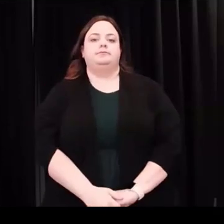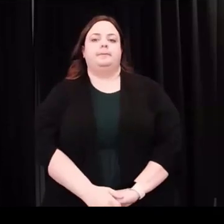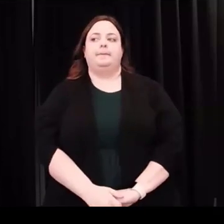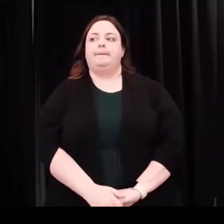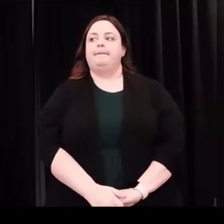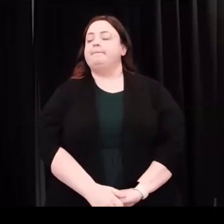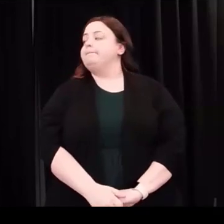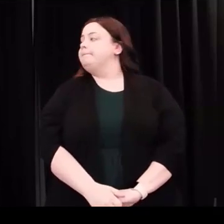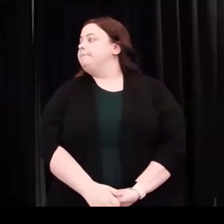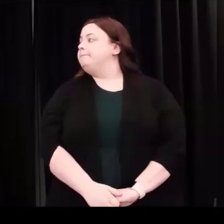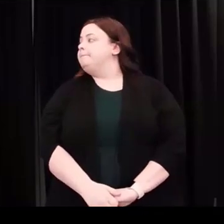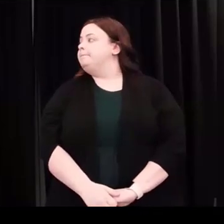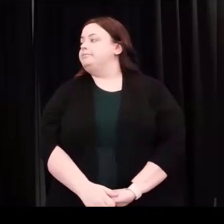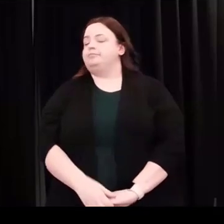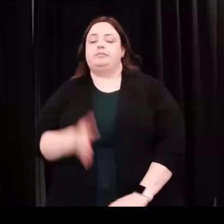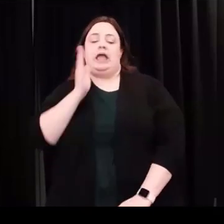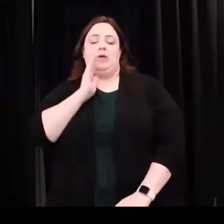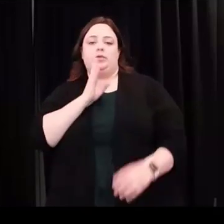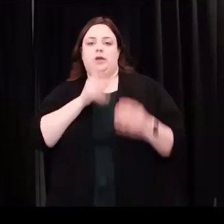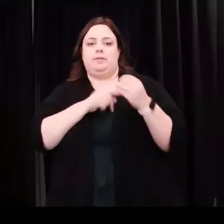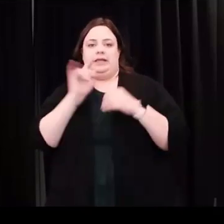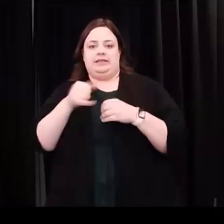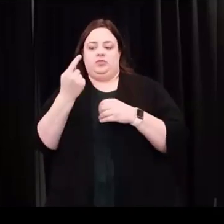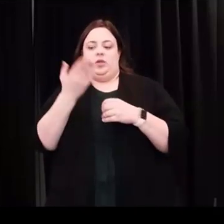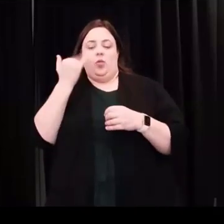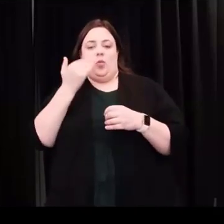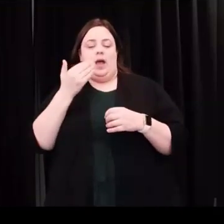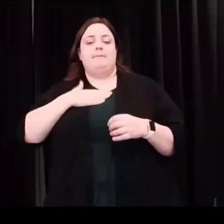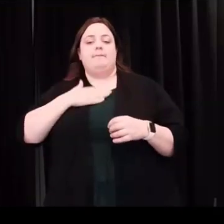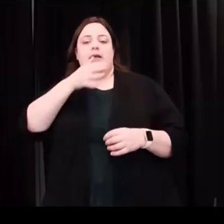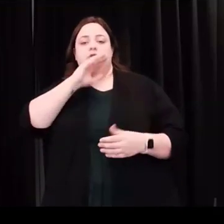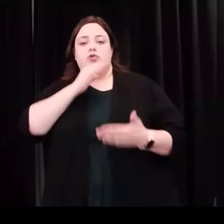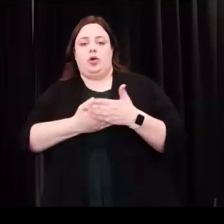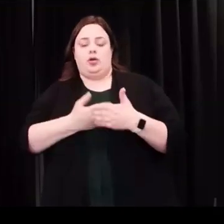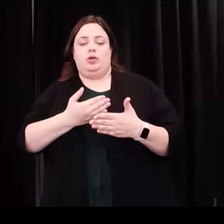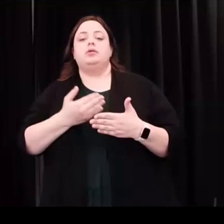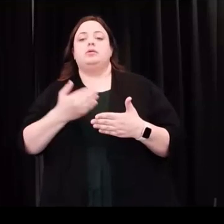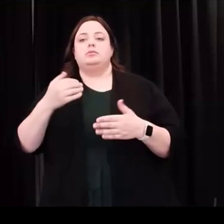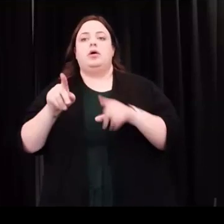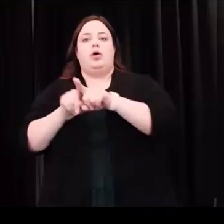I'm going to speak on this one because my daughter also developed Lyme disease from